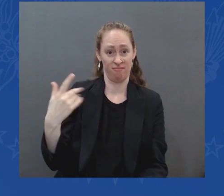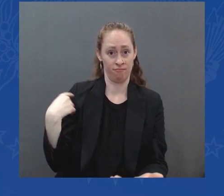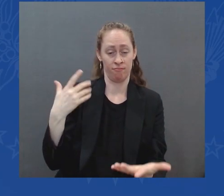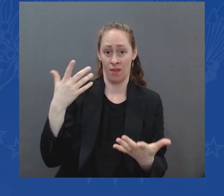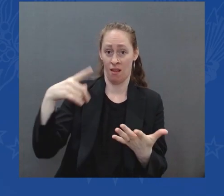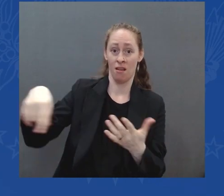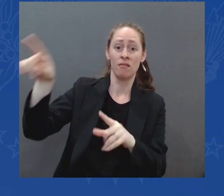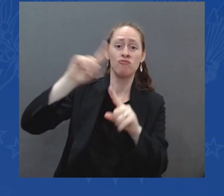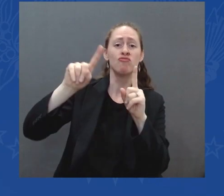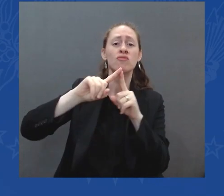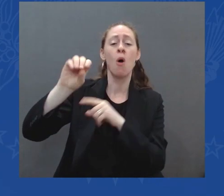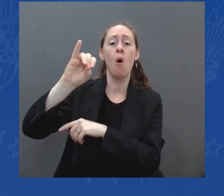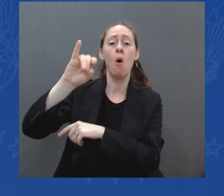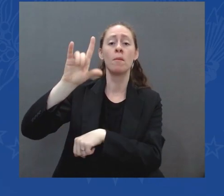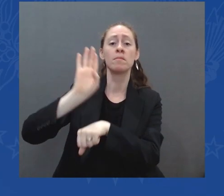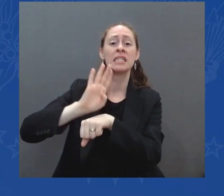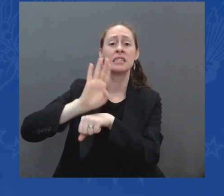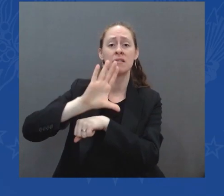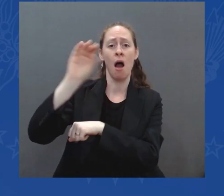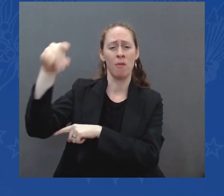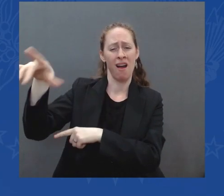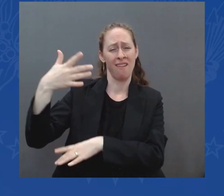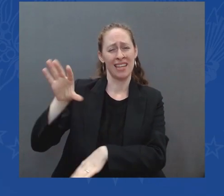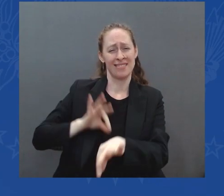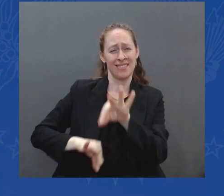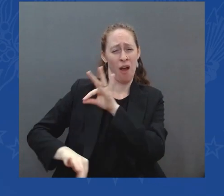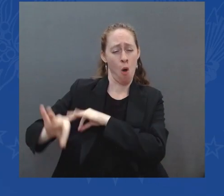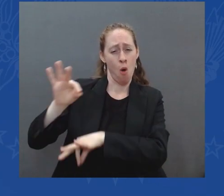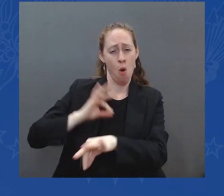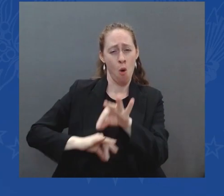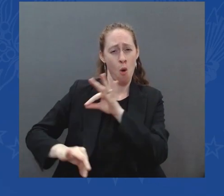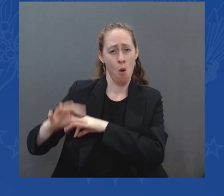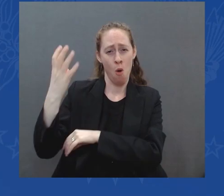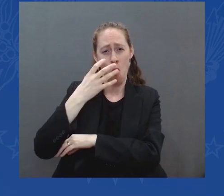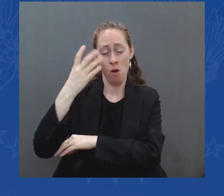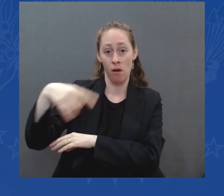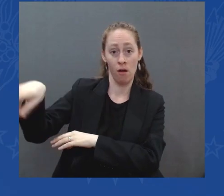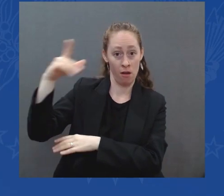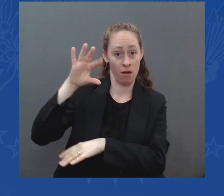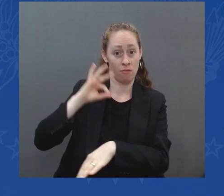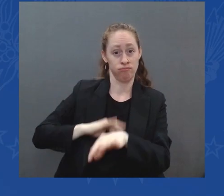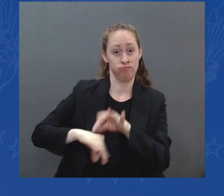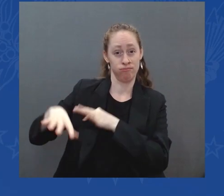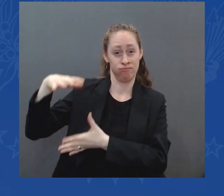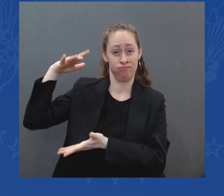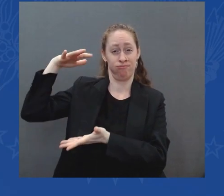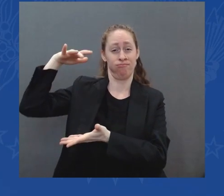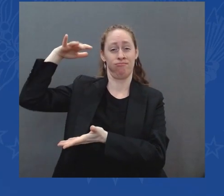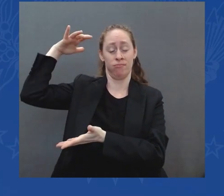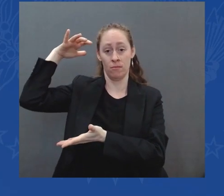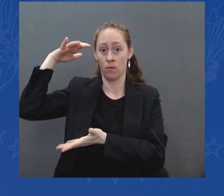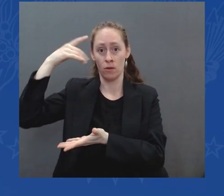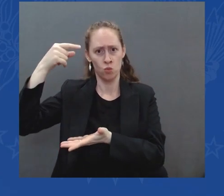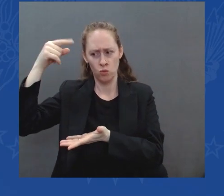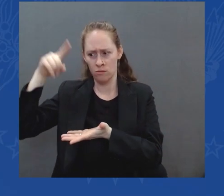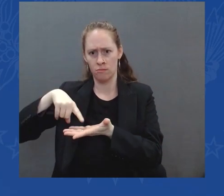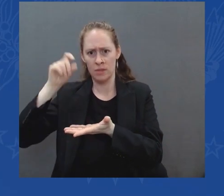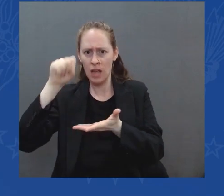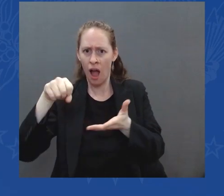by producing more oil, restarting idle wells, or producing on the sites they already are leasing -- giving the American people a break